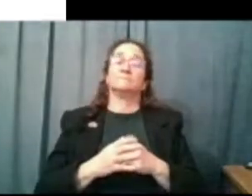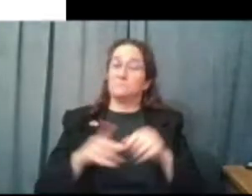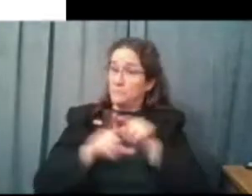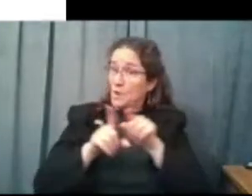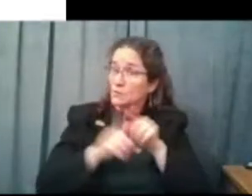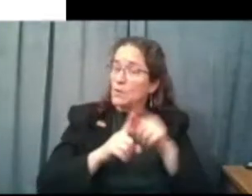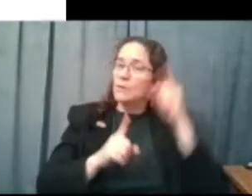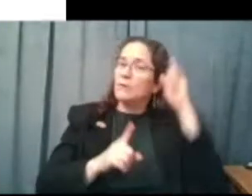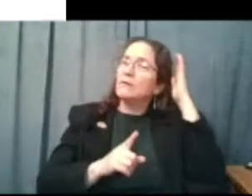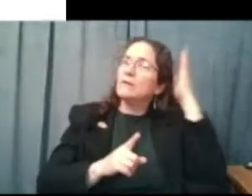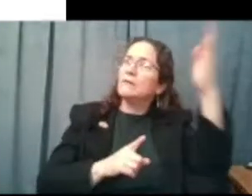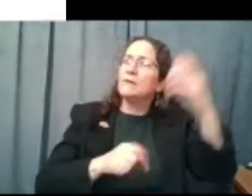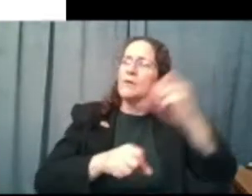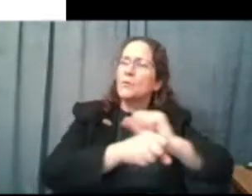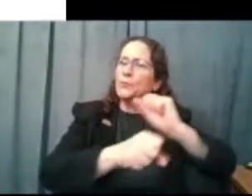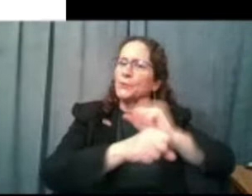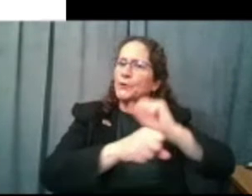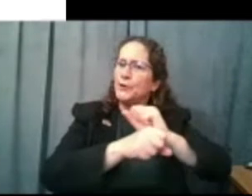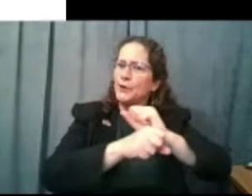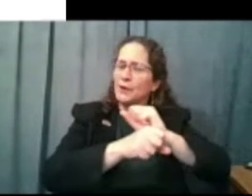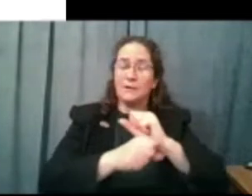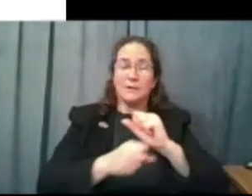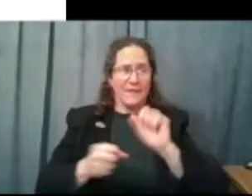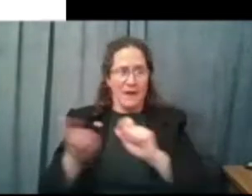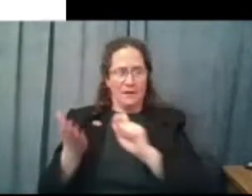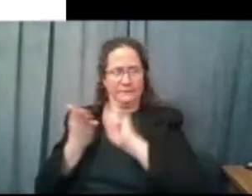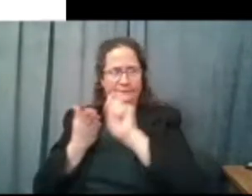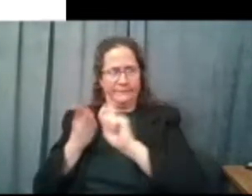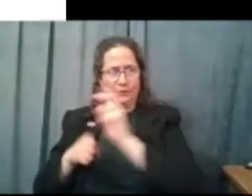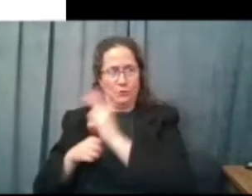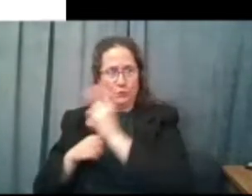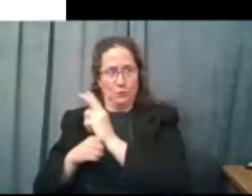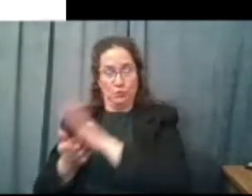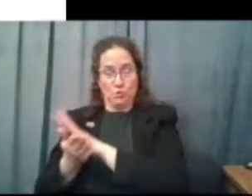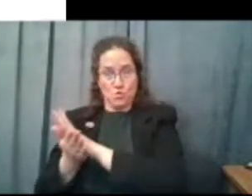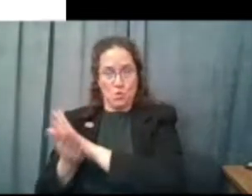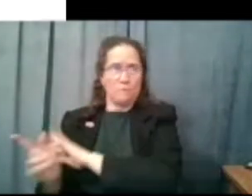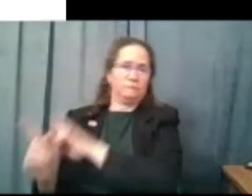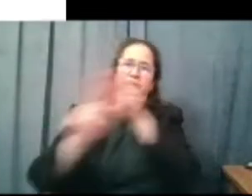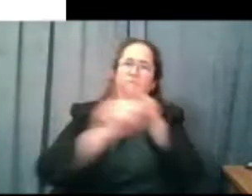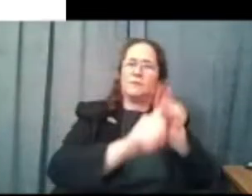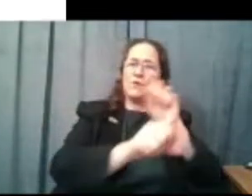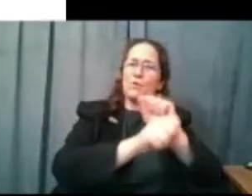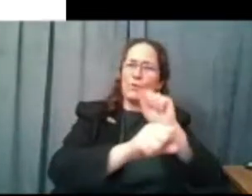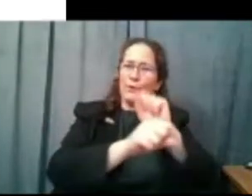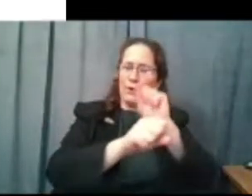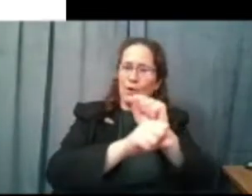helping develop that skill for use in the workplace rights. Many workplace have checklists like this